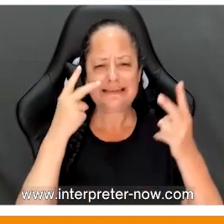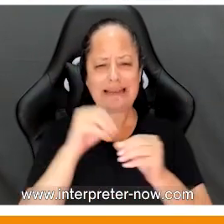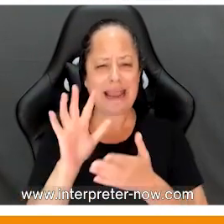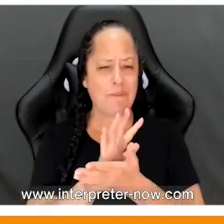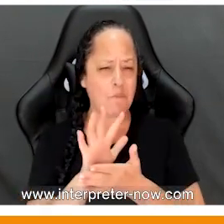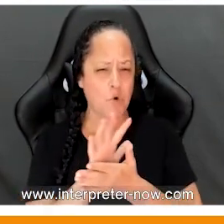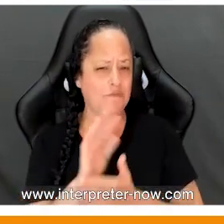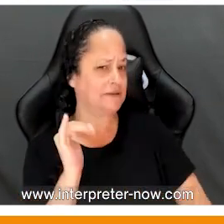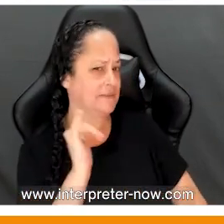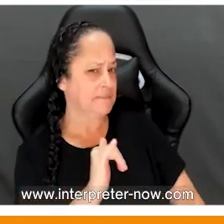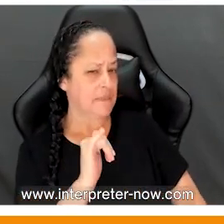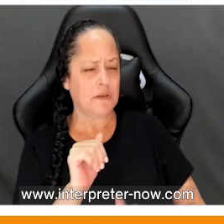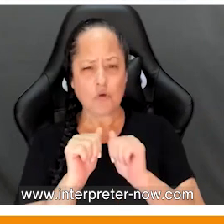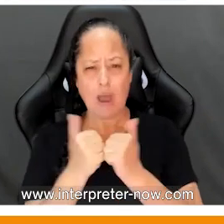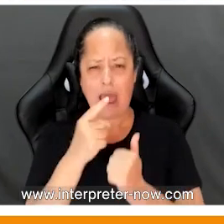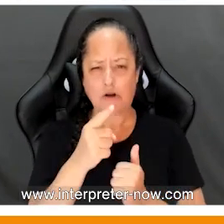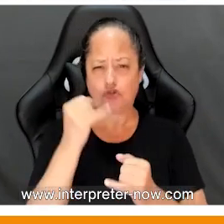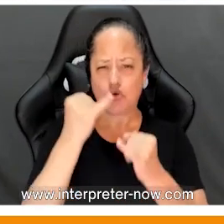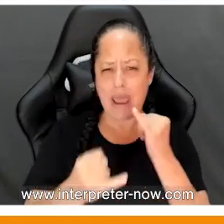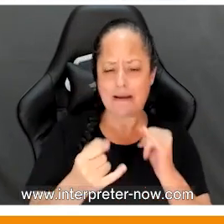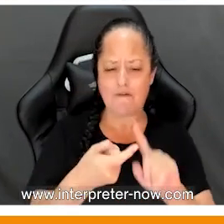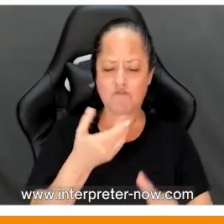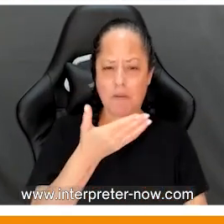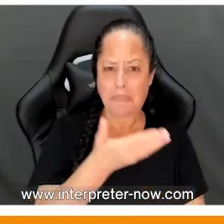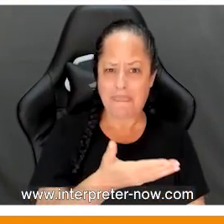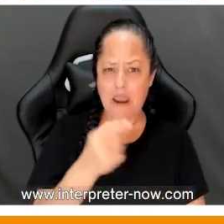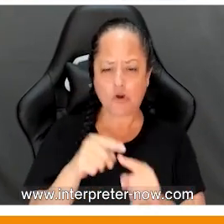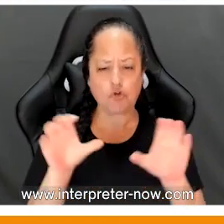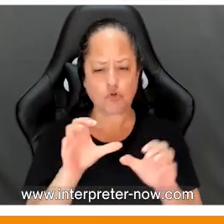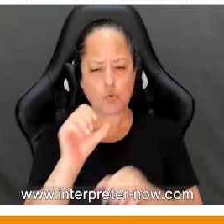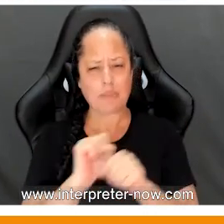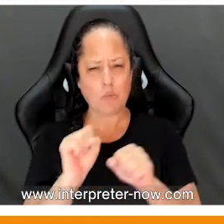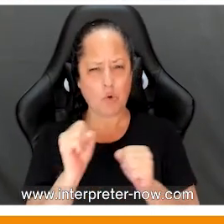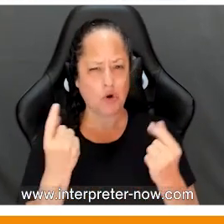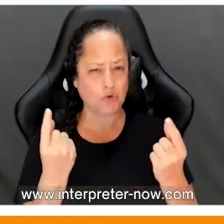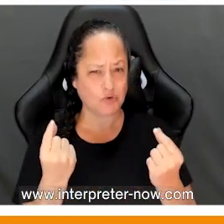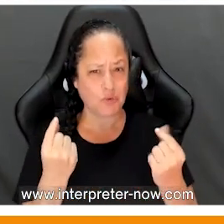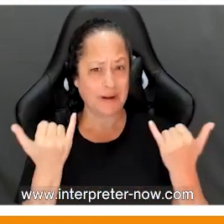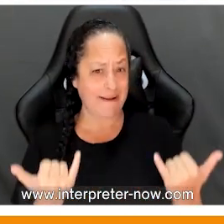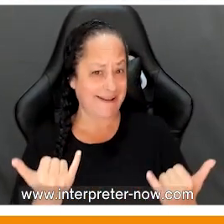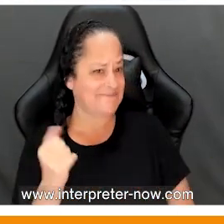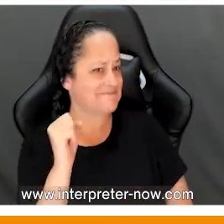and whatnot. So how did you end up from there to doing the work that you do now?